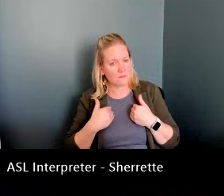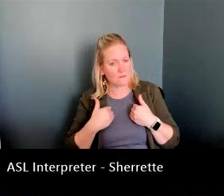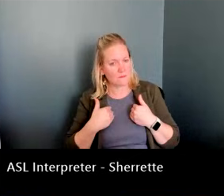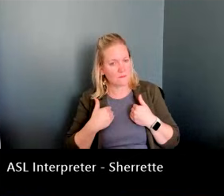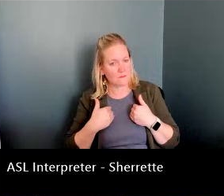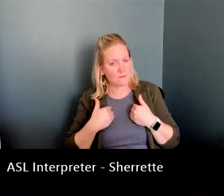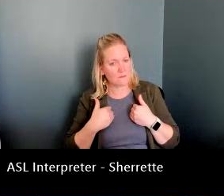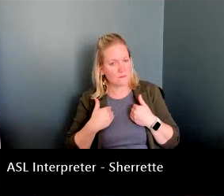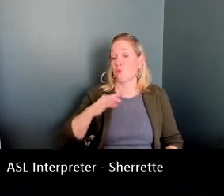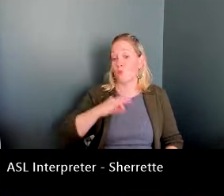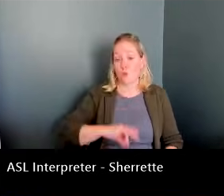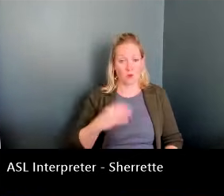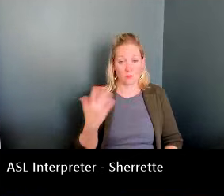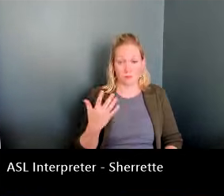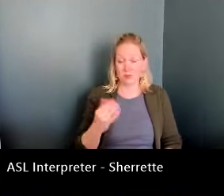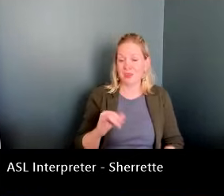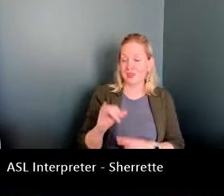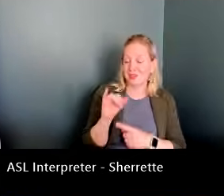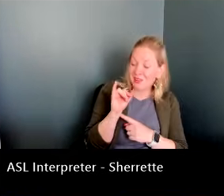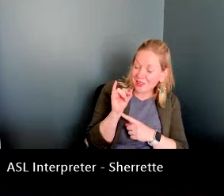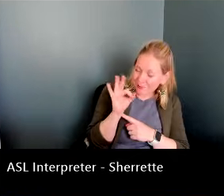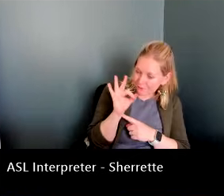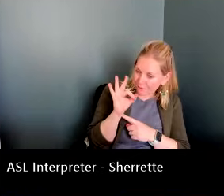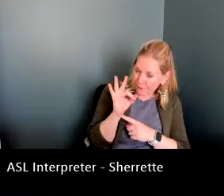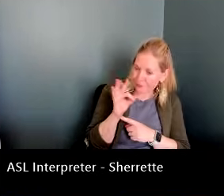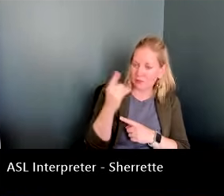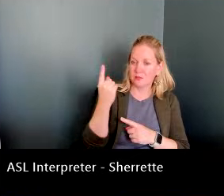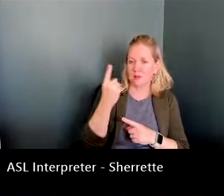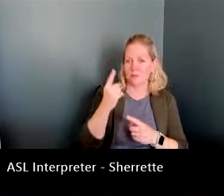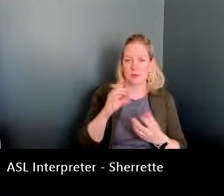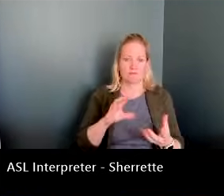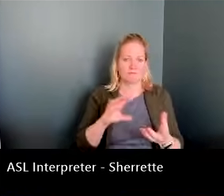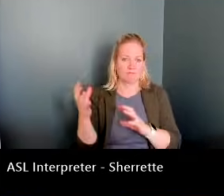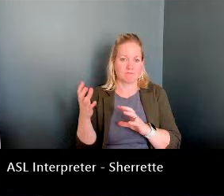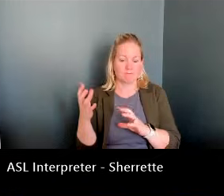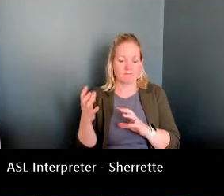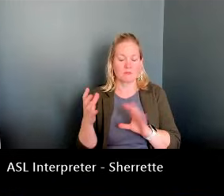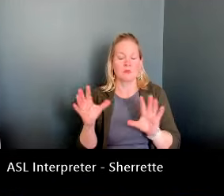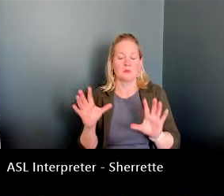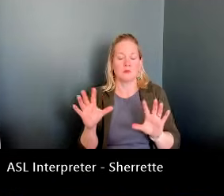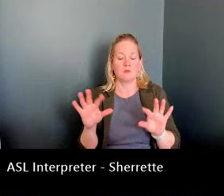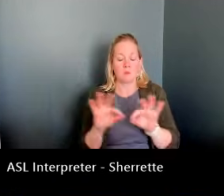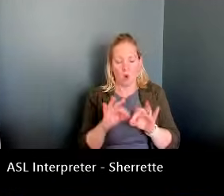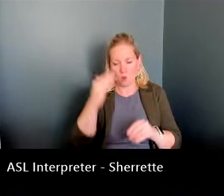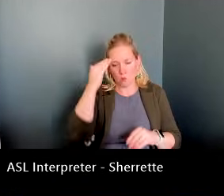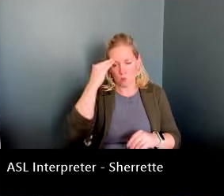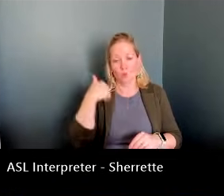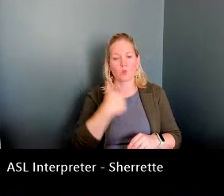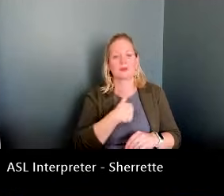goes wrong, if anything goes wrong, we will have at least done our job of explaining all of this